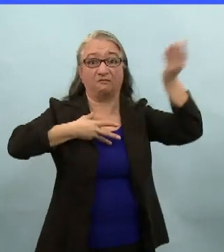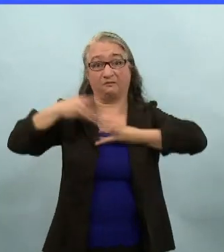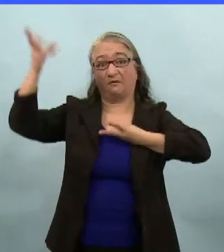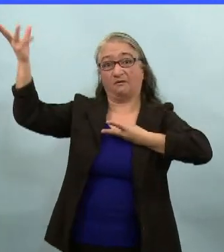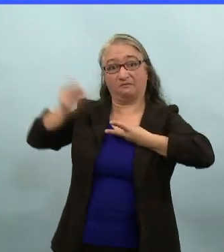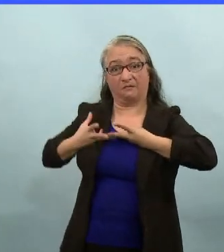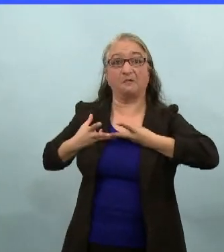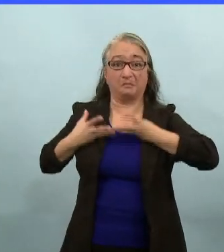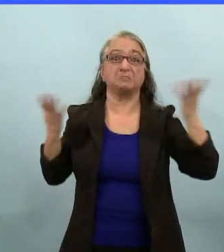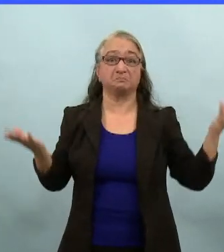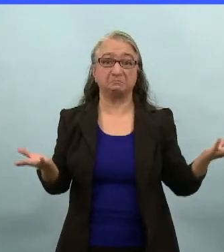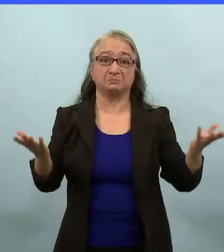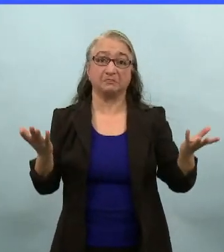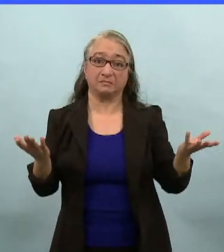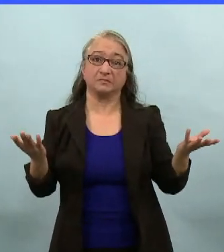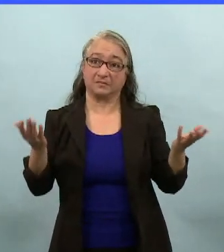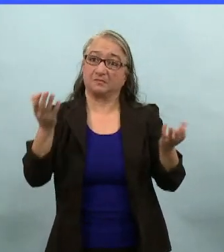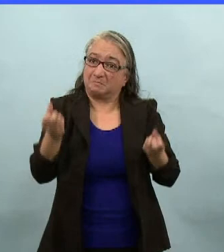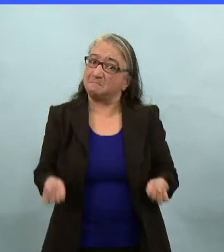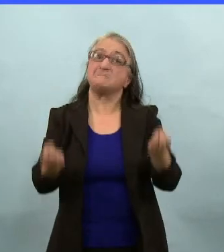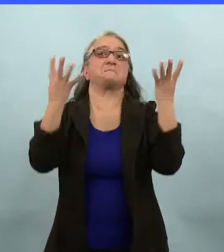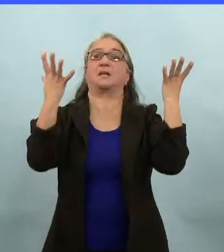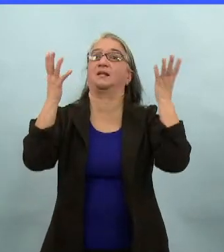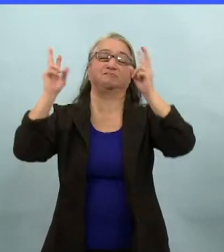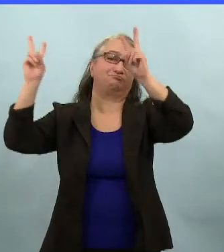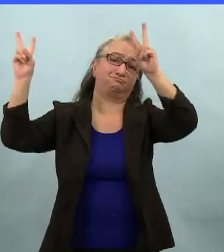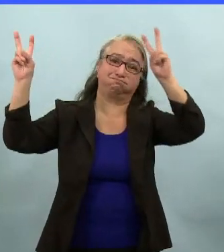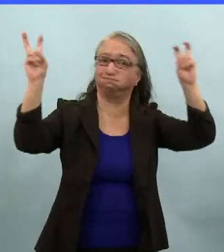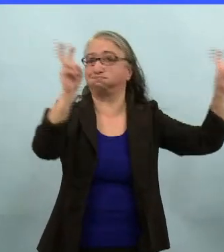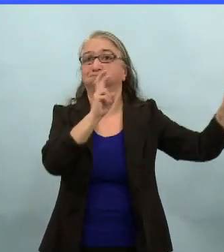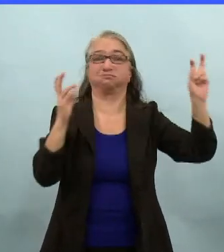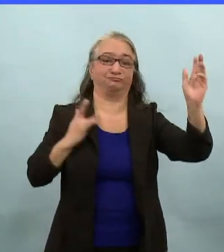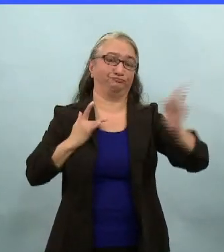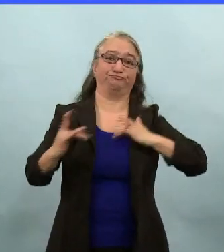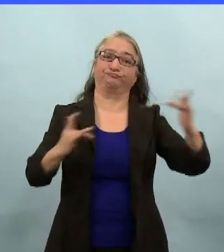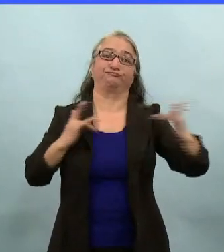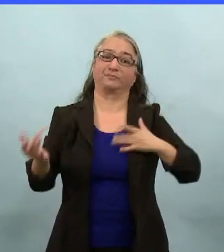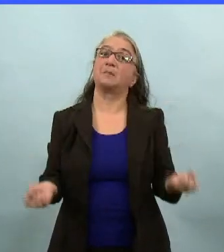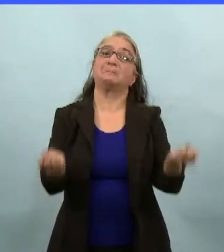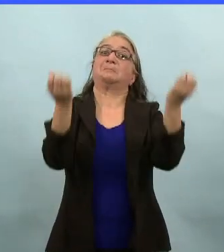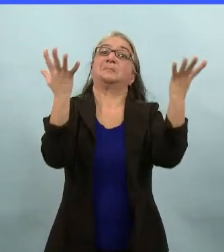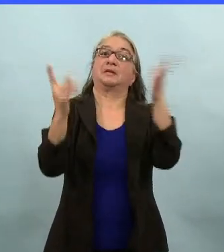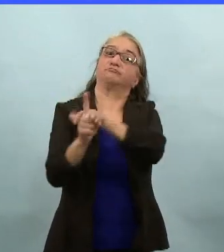health issues that that manitobans are facing and they're facing that because of you know some of